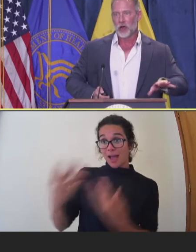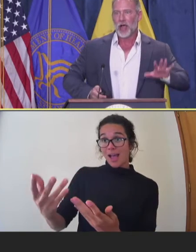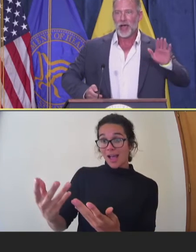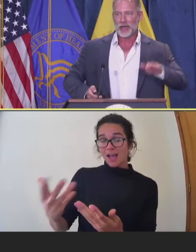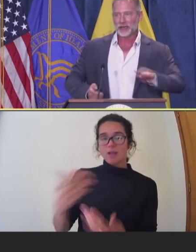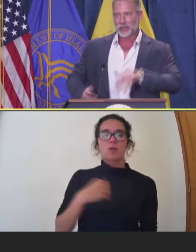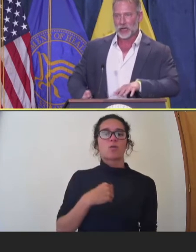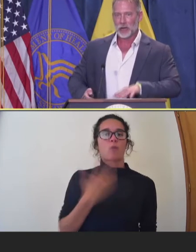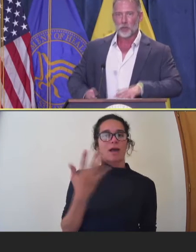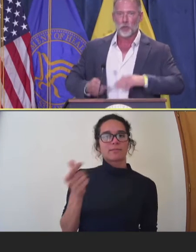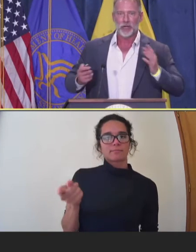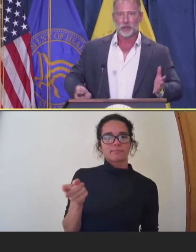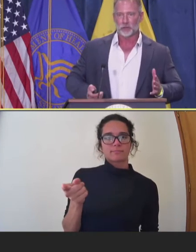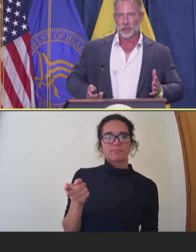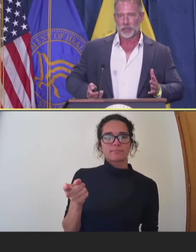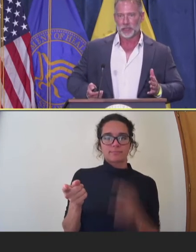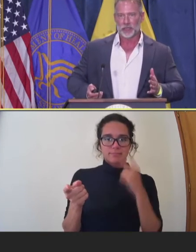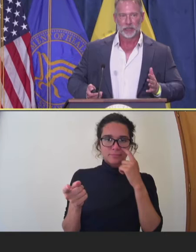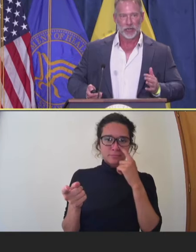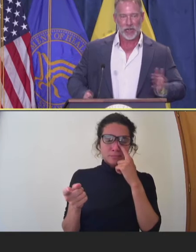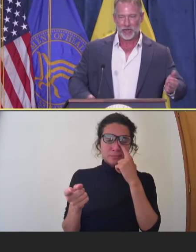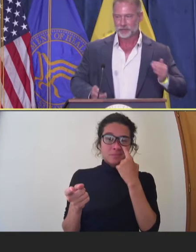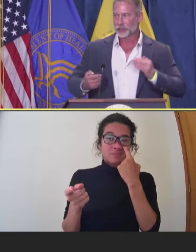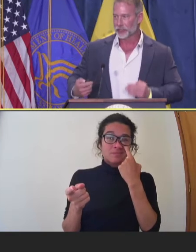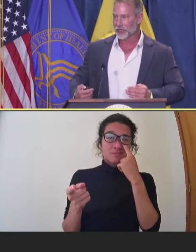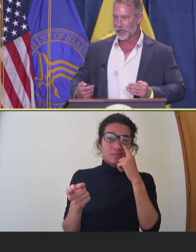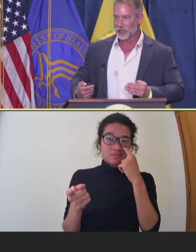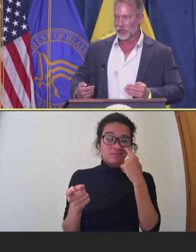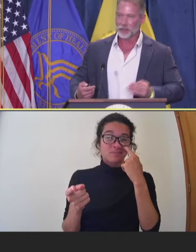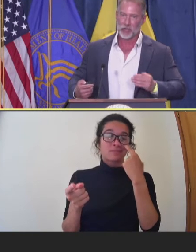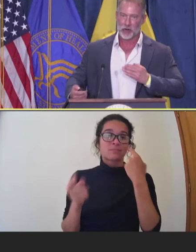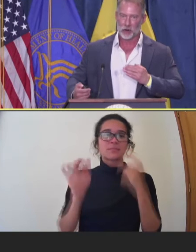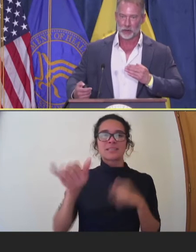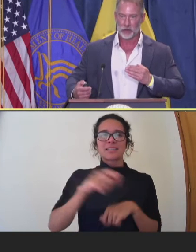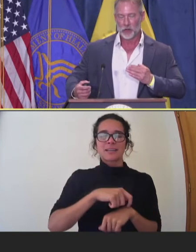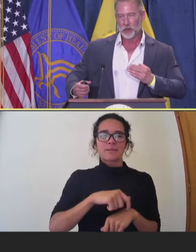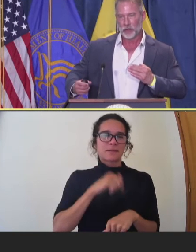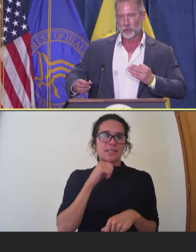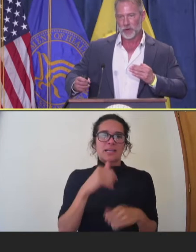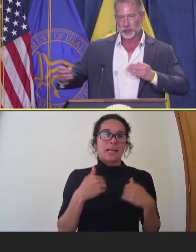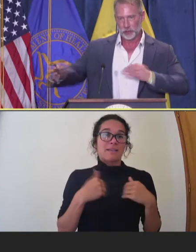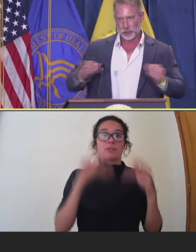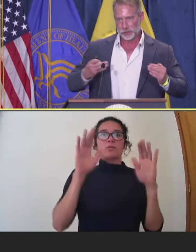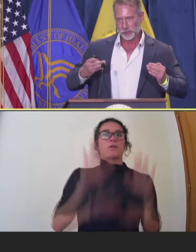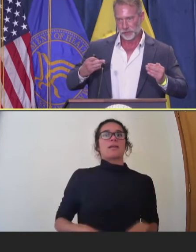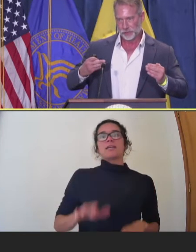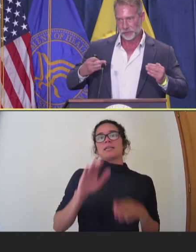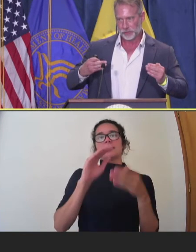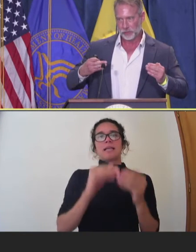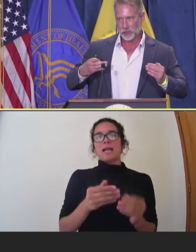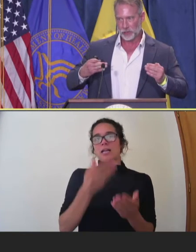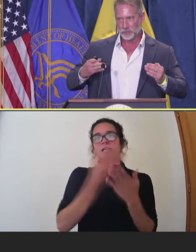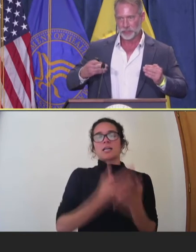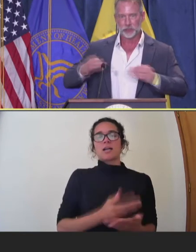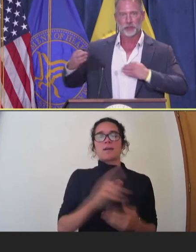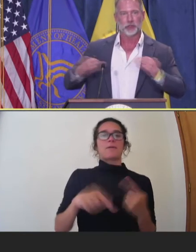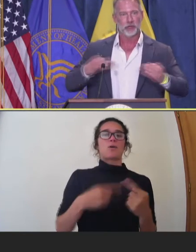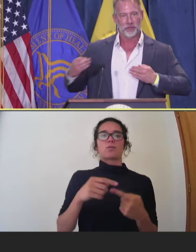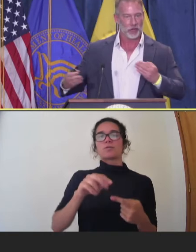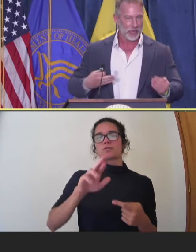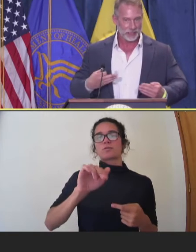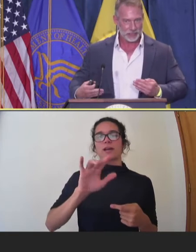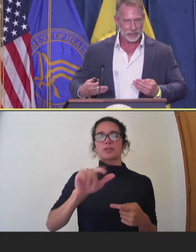Now, at the time, we didn't really have good data about our -- the racial distribution of our cases.